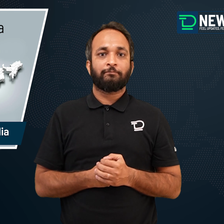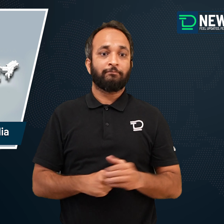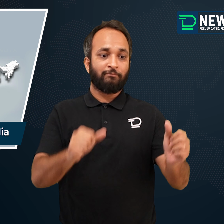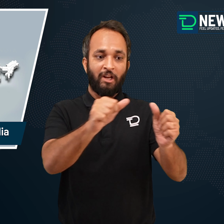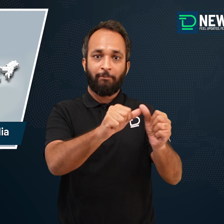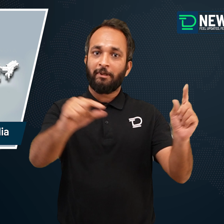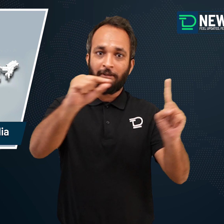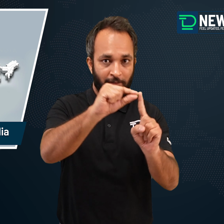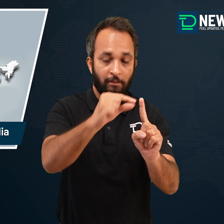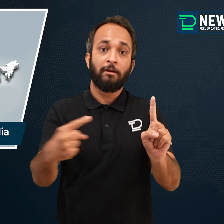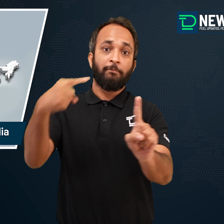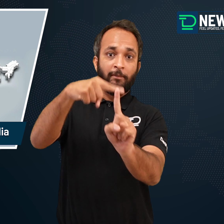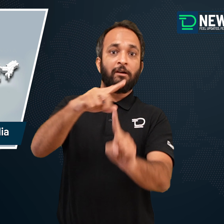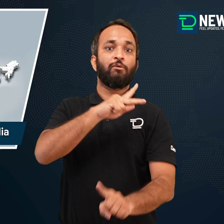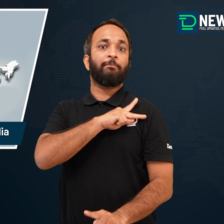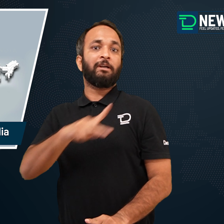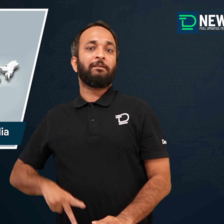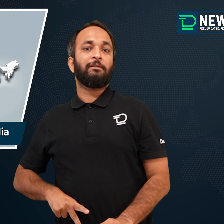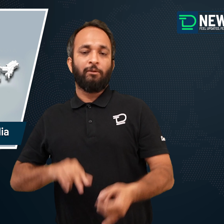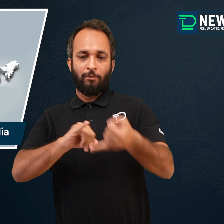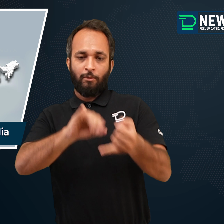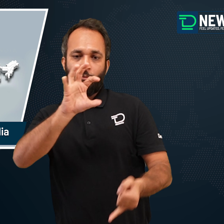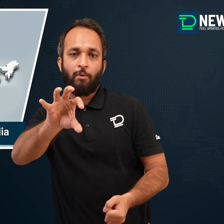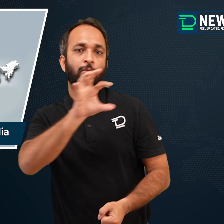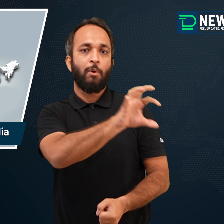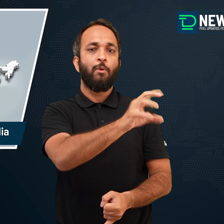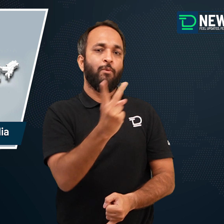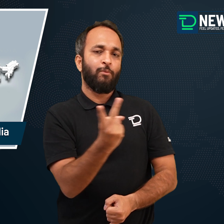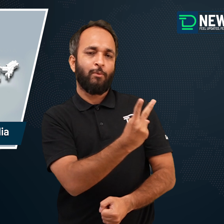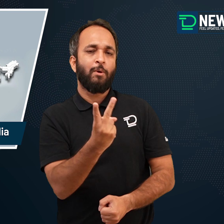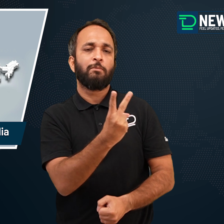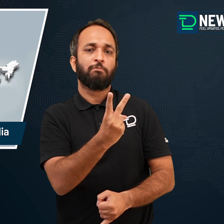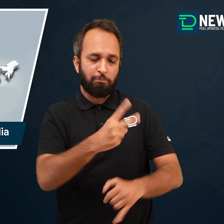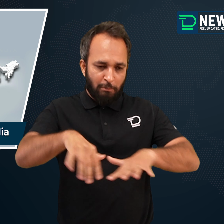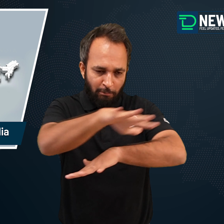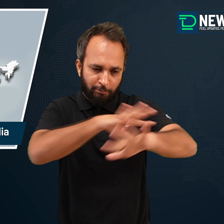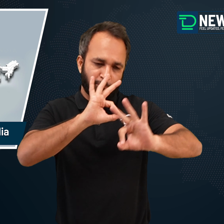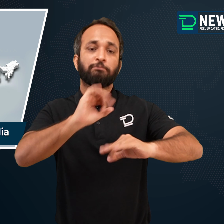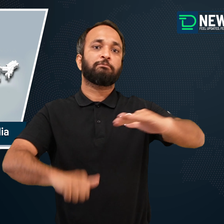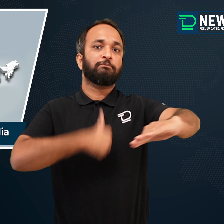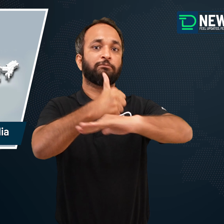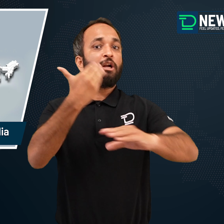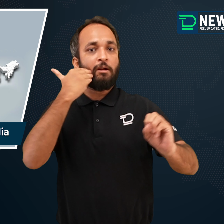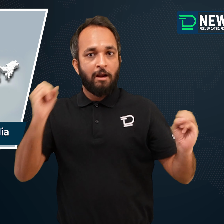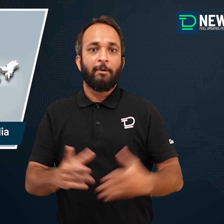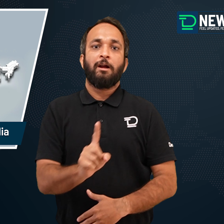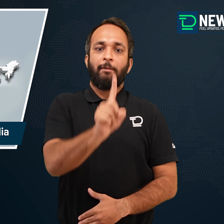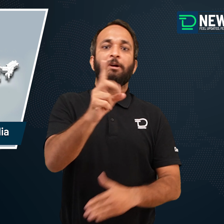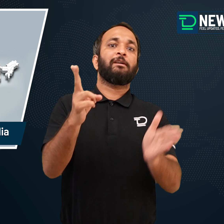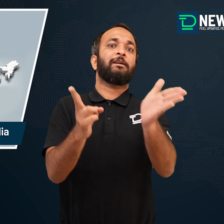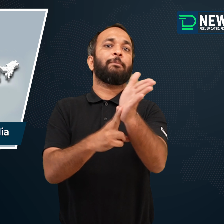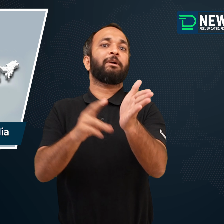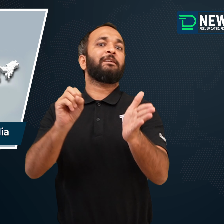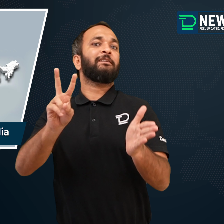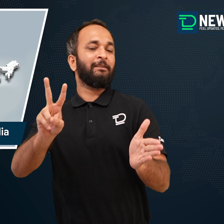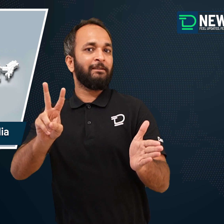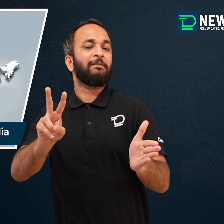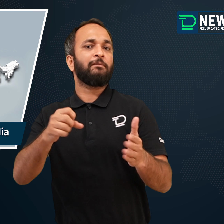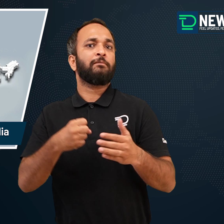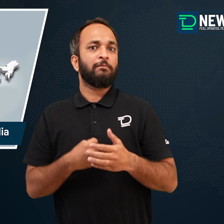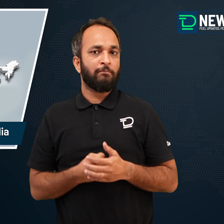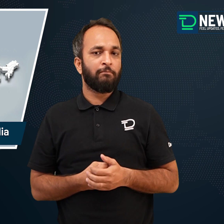Karnataka and Andhra Pradesh are also celebrating the state reorganisation on November 1st.